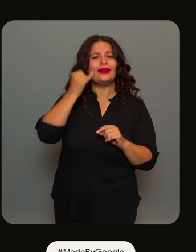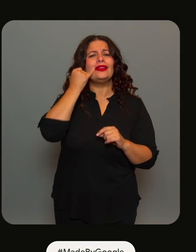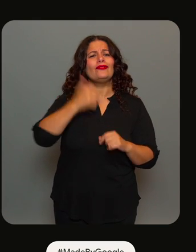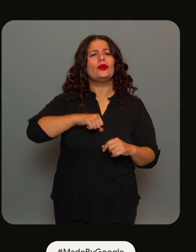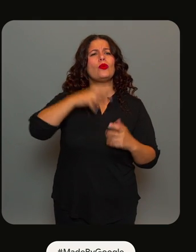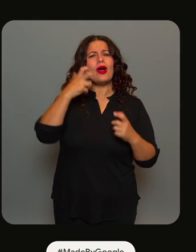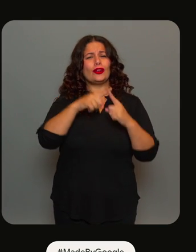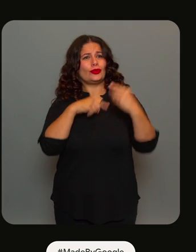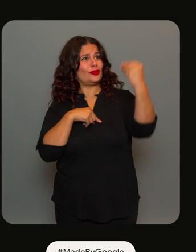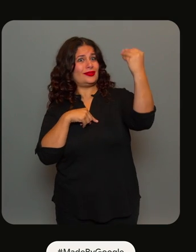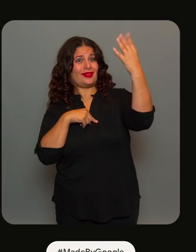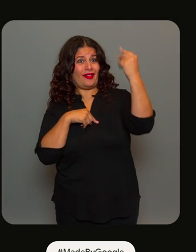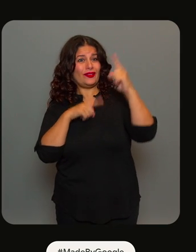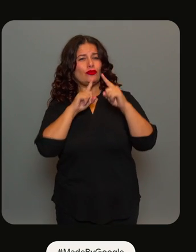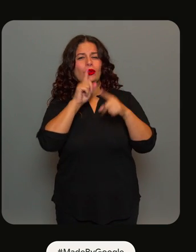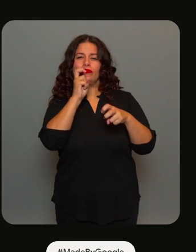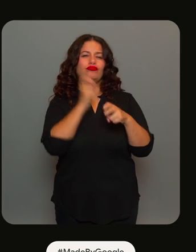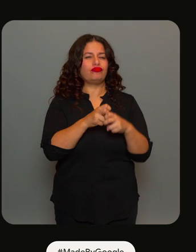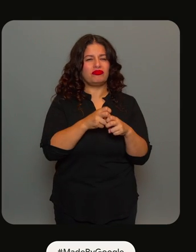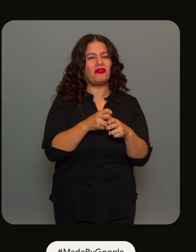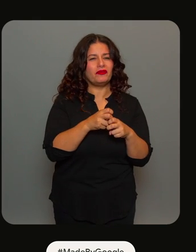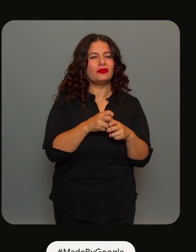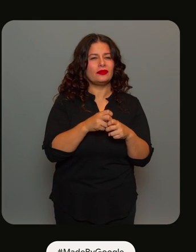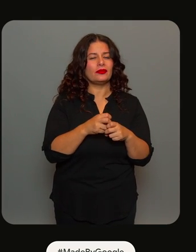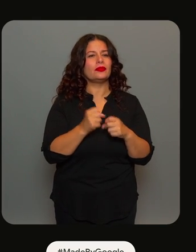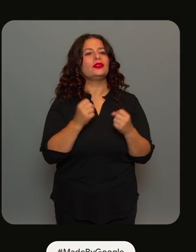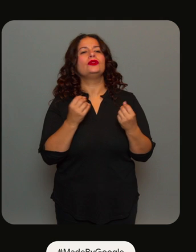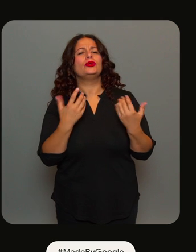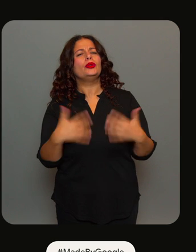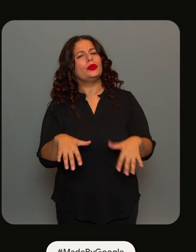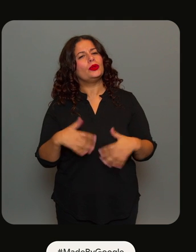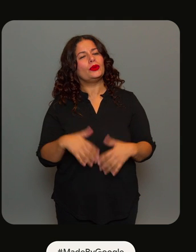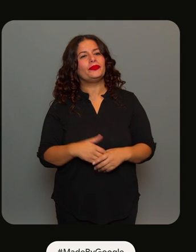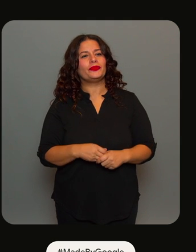challenging for blind and low-vision users.